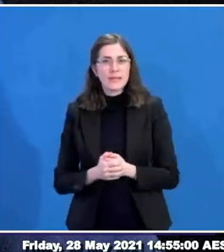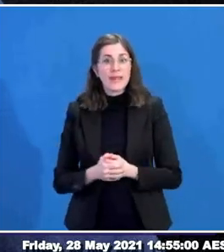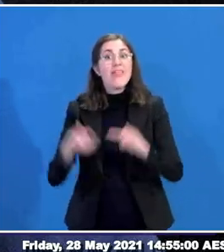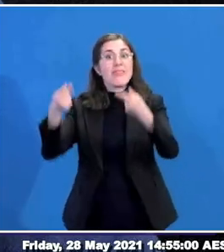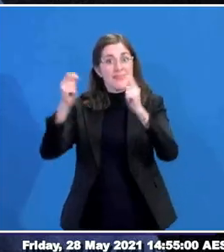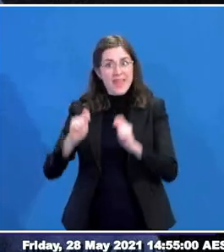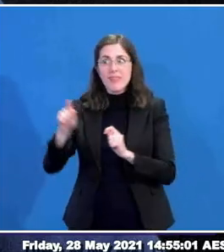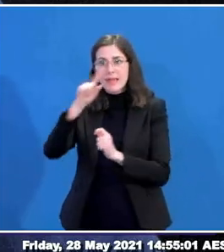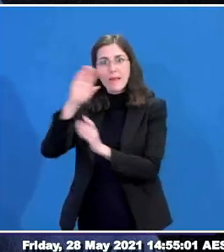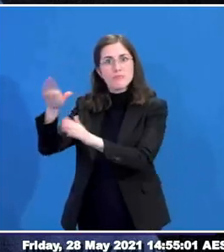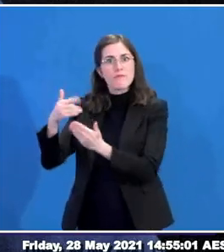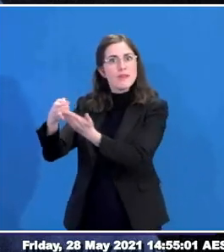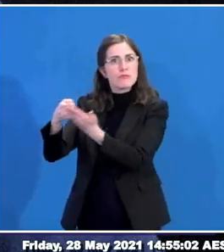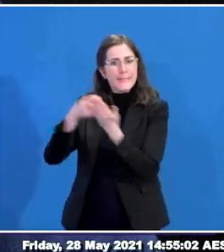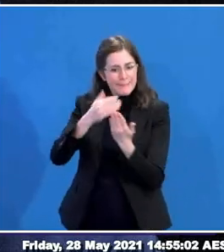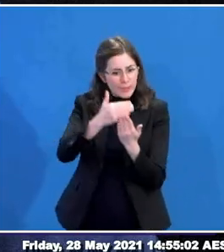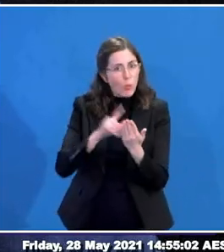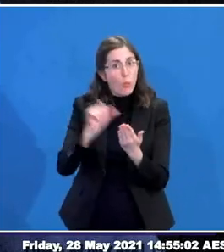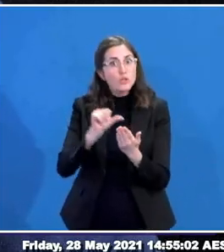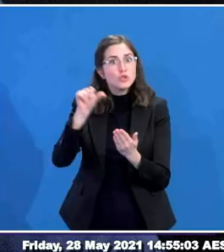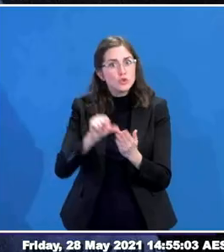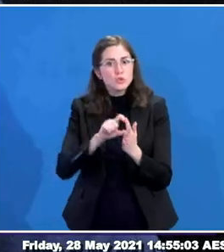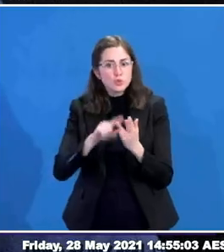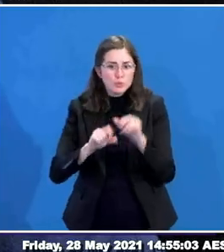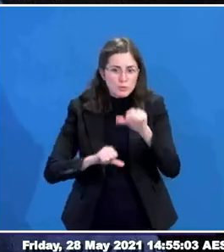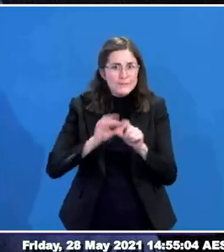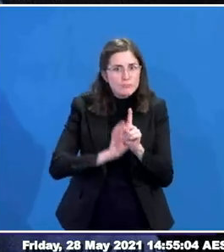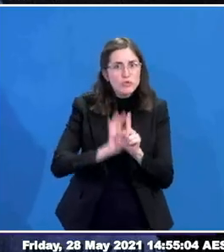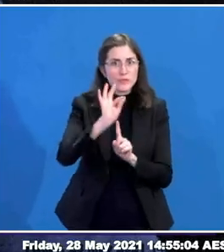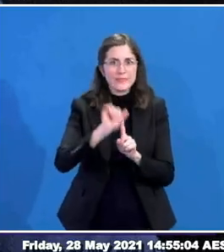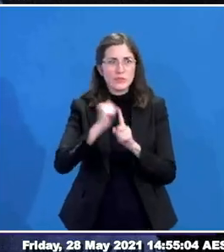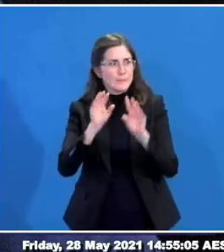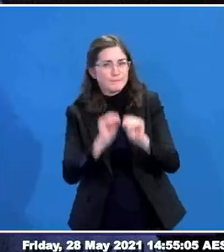and given the system that we are working in to draw lessons that may assist in